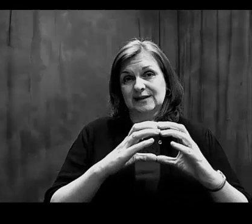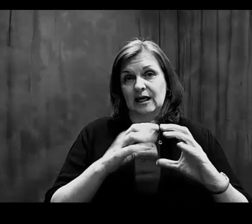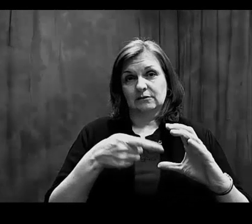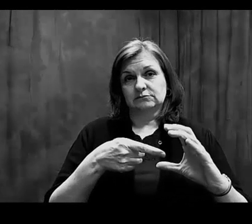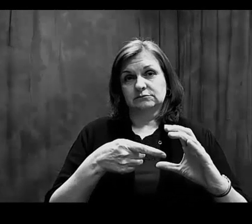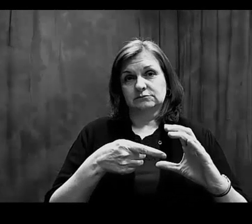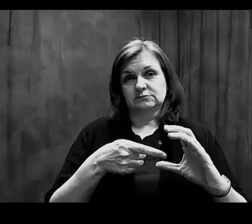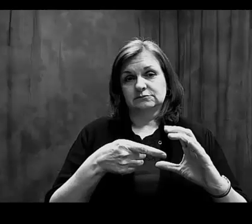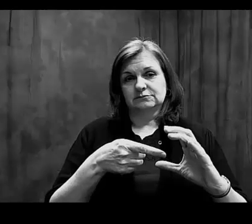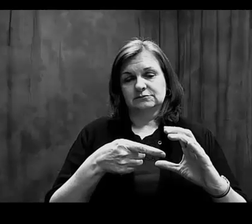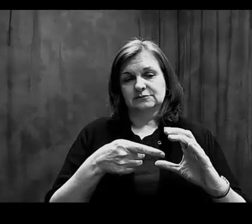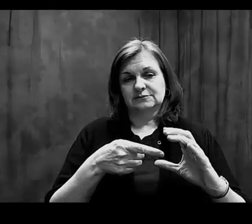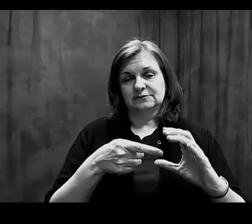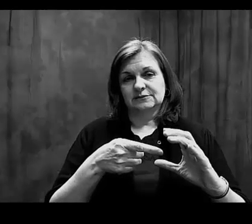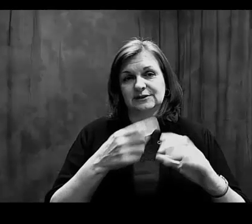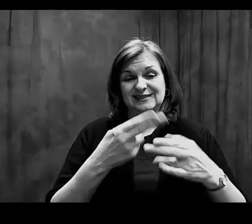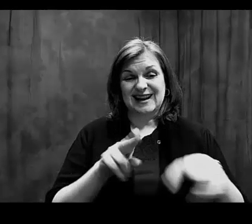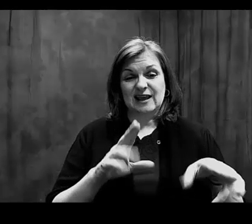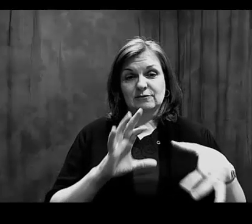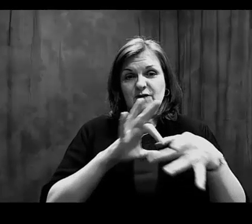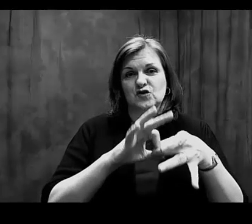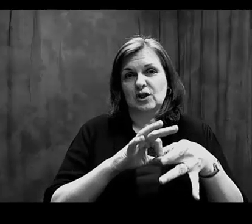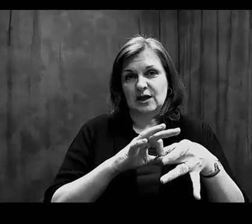so we start with a single cell